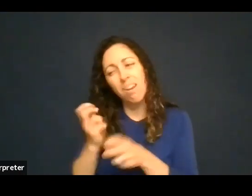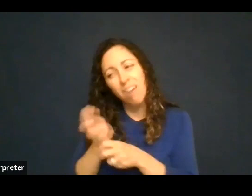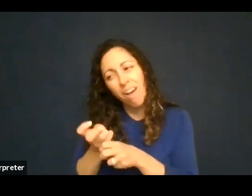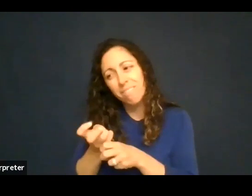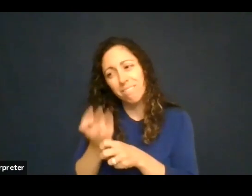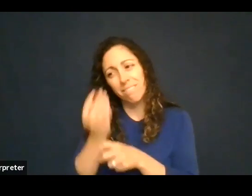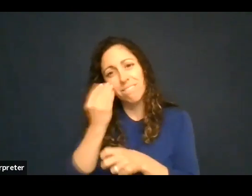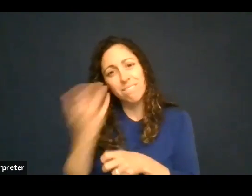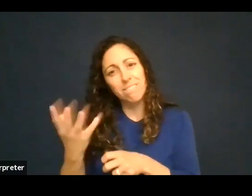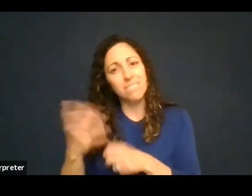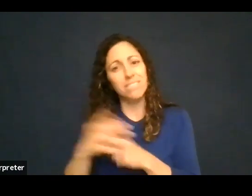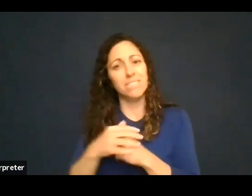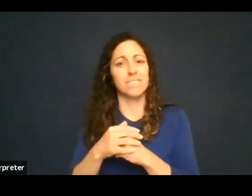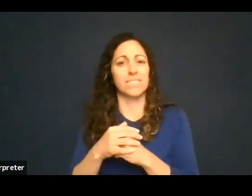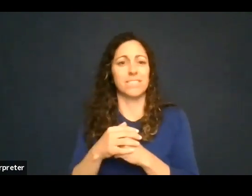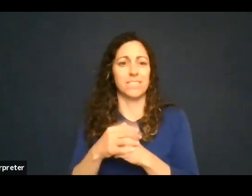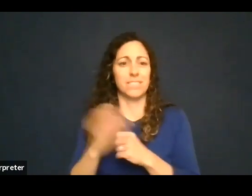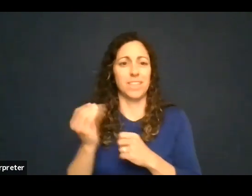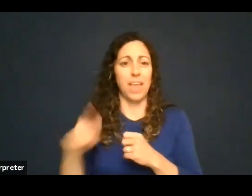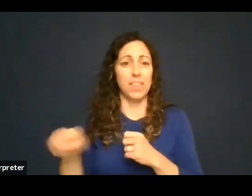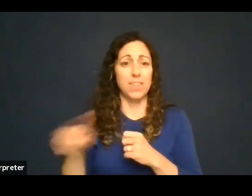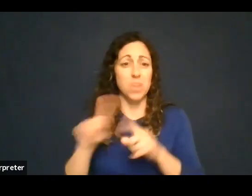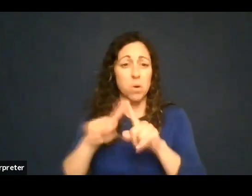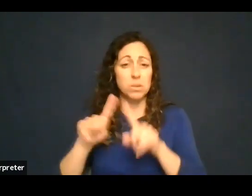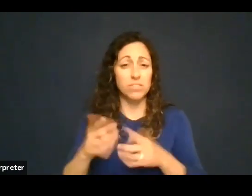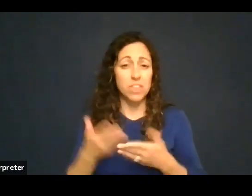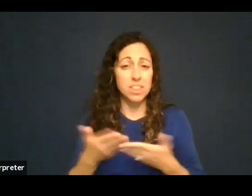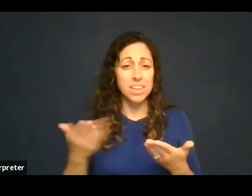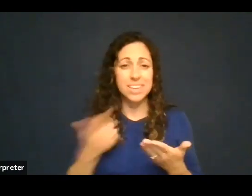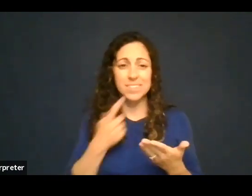And when I tell people we want their liver to continue to work, they go, oh!